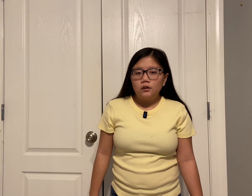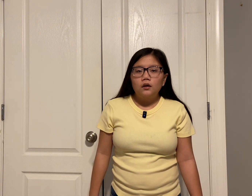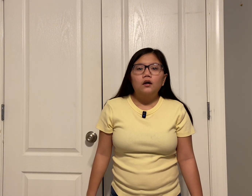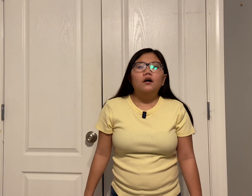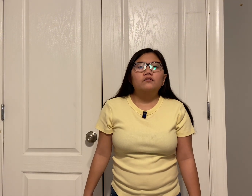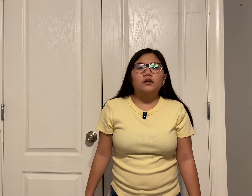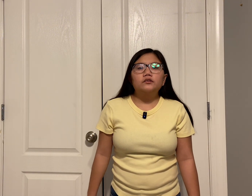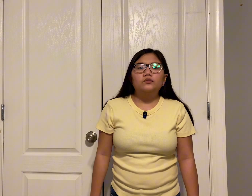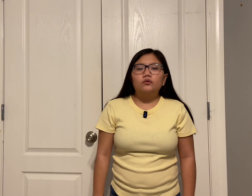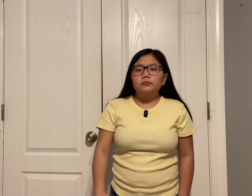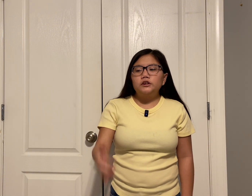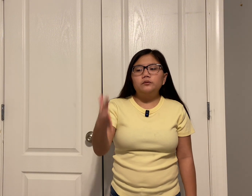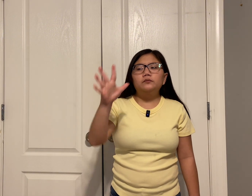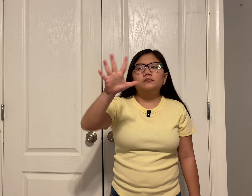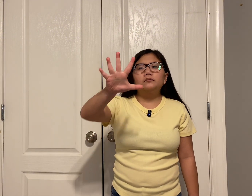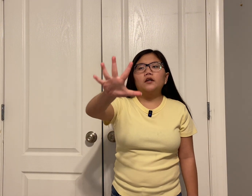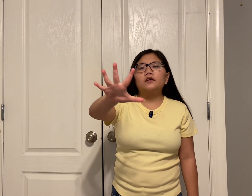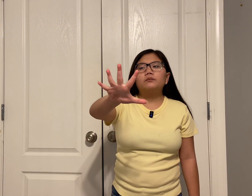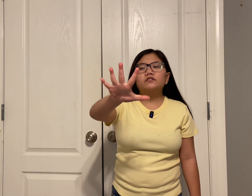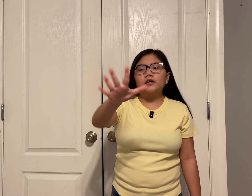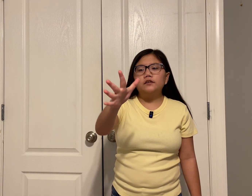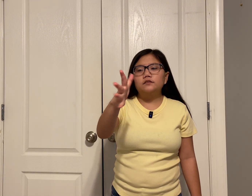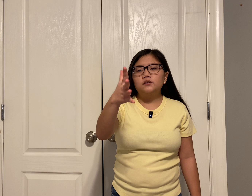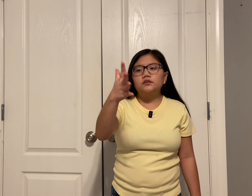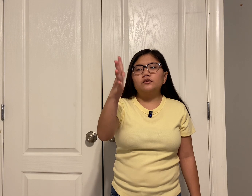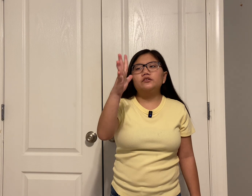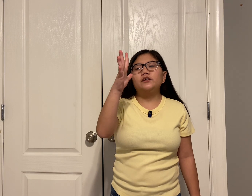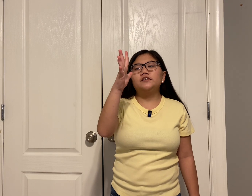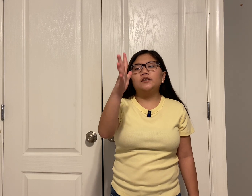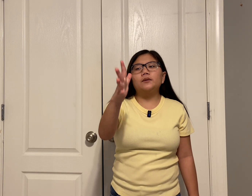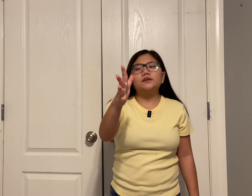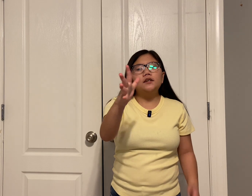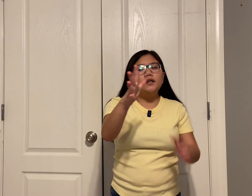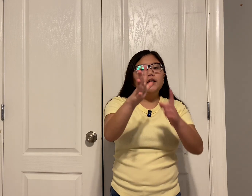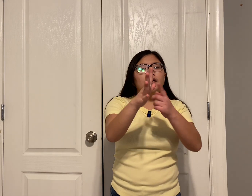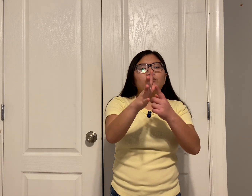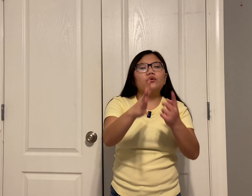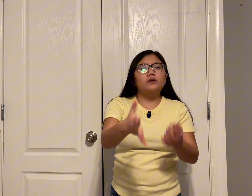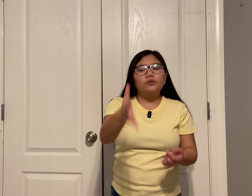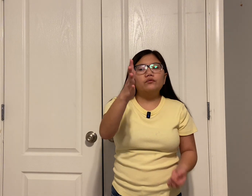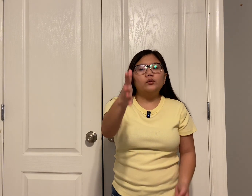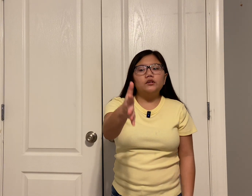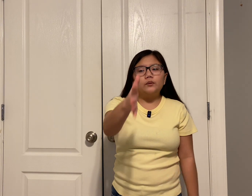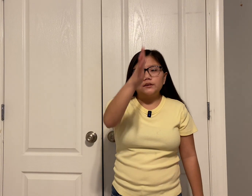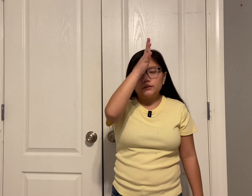Father. Normally you would make the number five and turn your hand sideways and tap your thumb on your forehead twice.